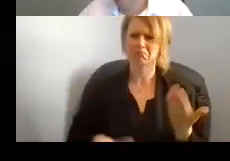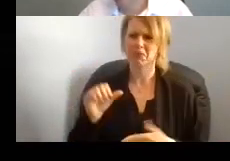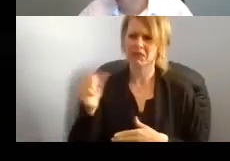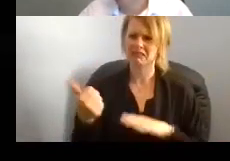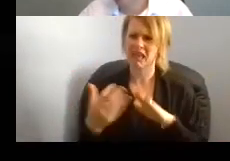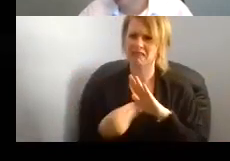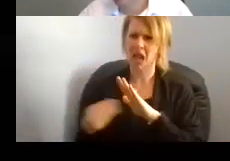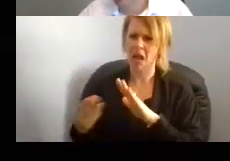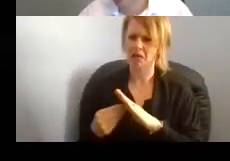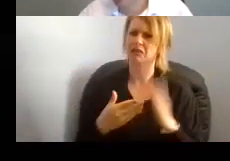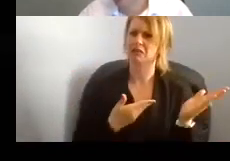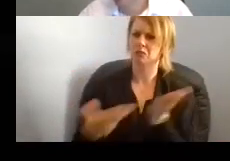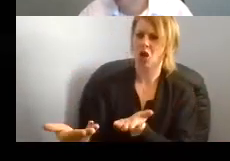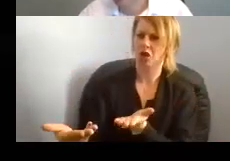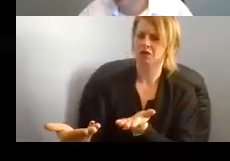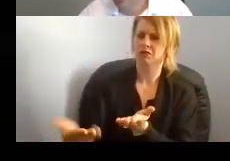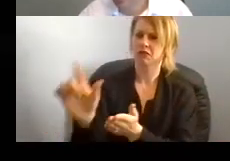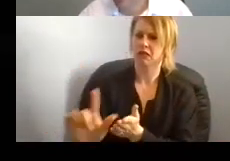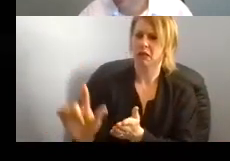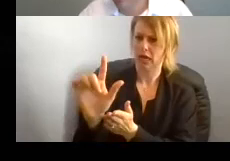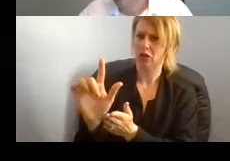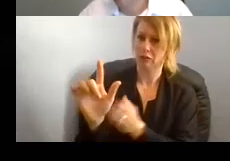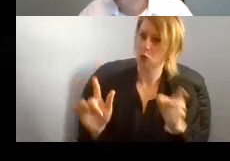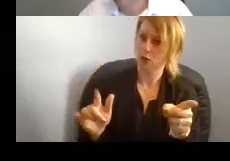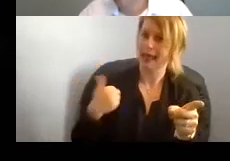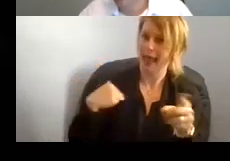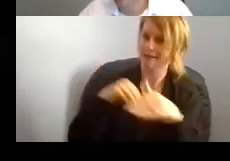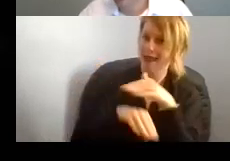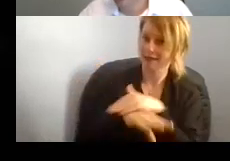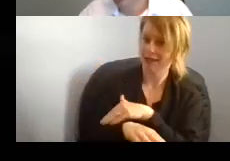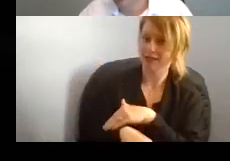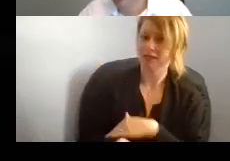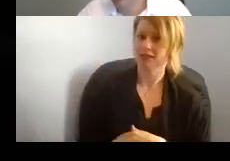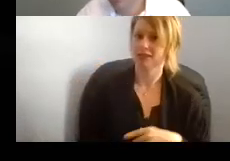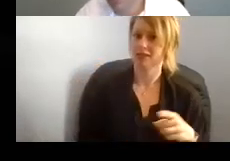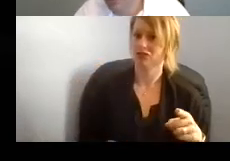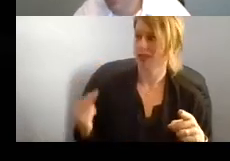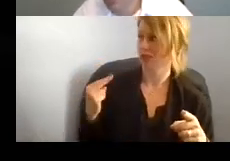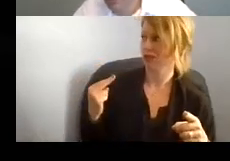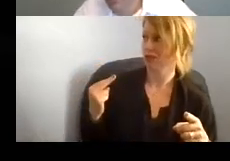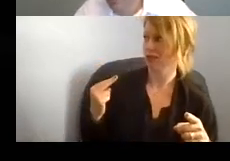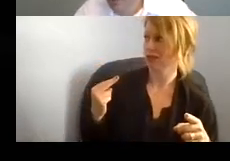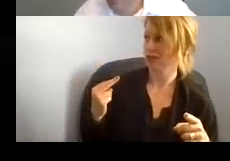and I brought it to the librarian so that they would have it. And she just looked at me and said, why don’t you just go put it with